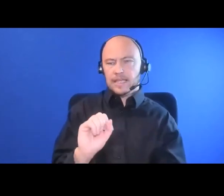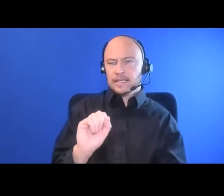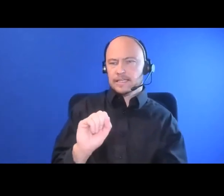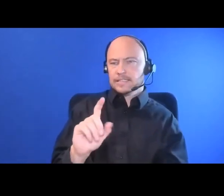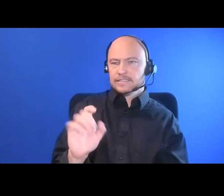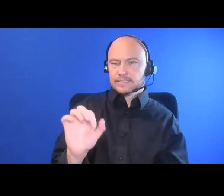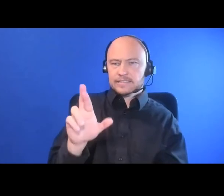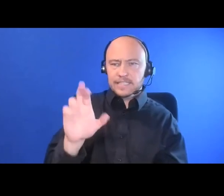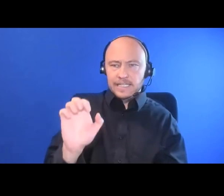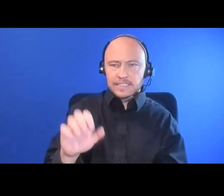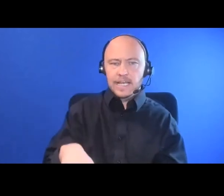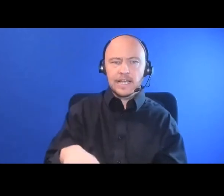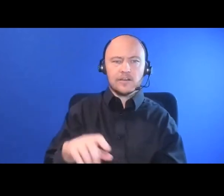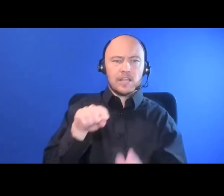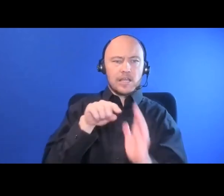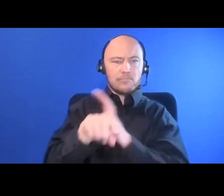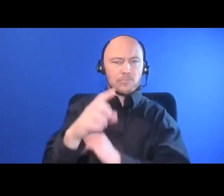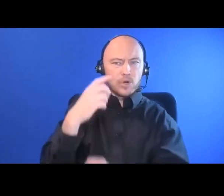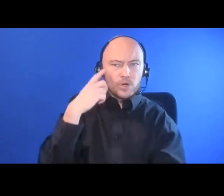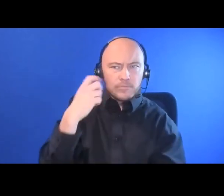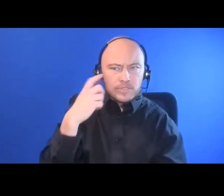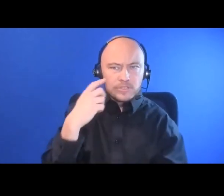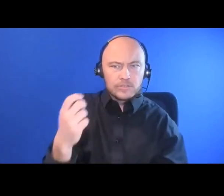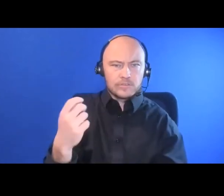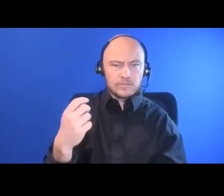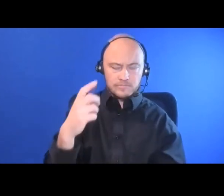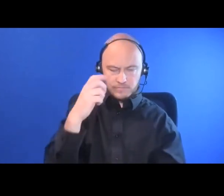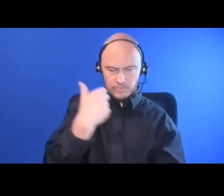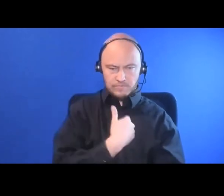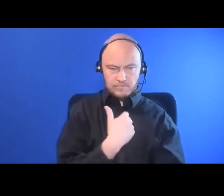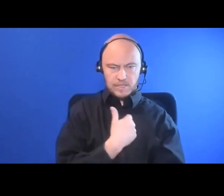but it's very much, to me, it's first and foremost, a disability narrative.